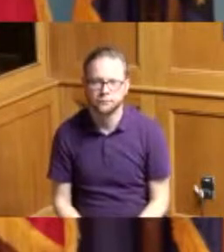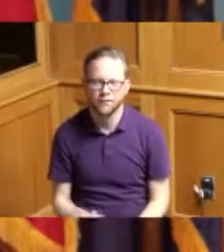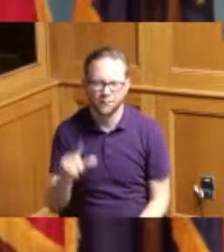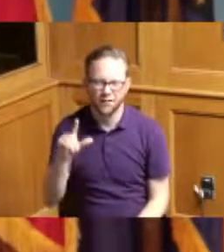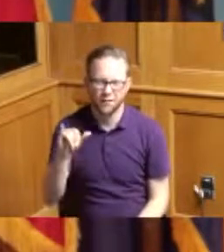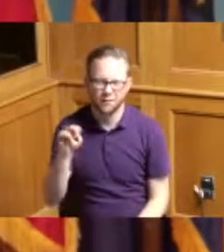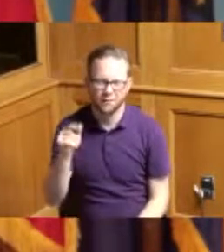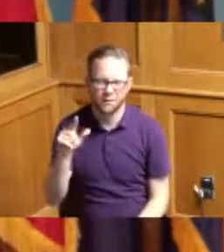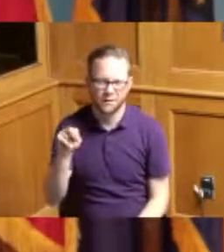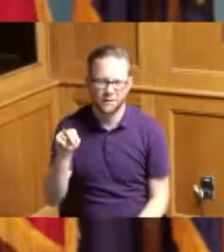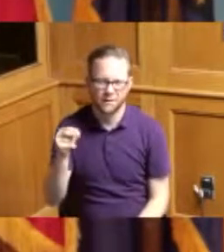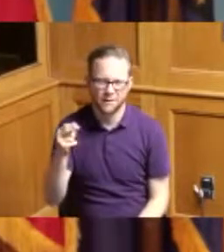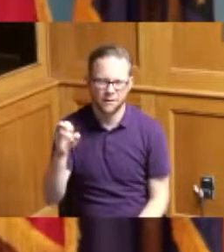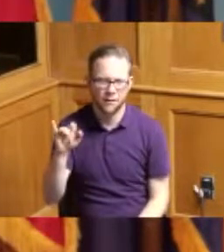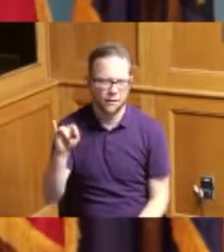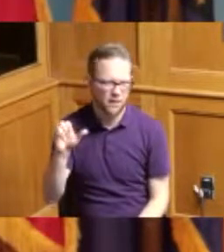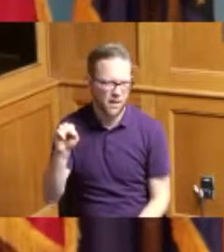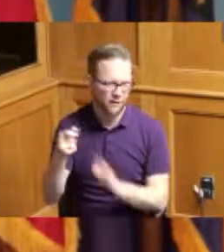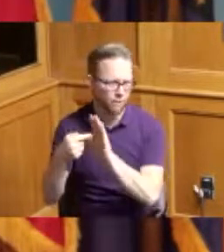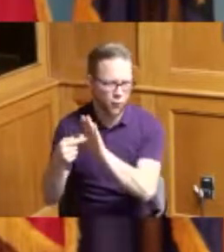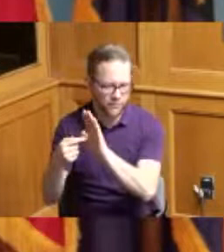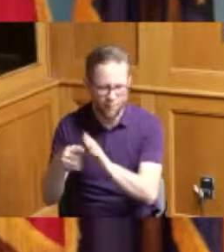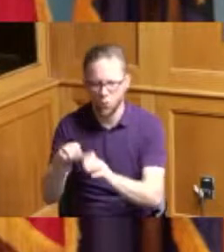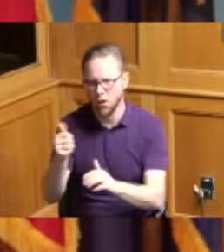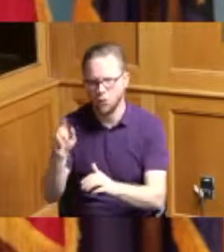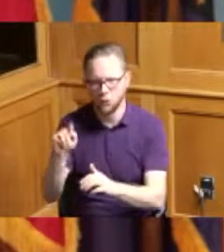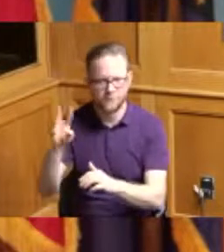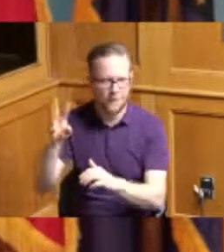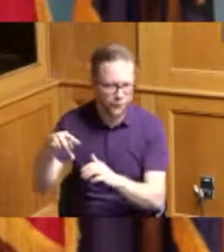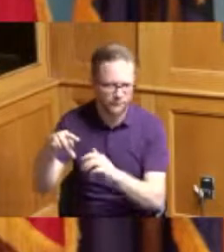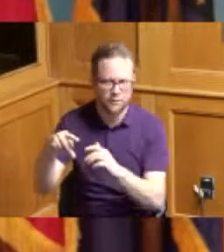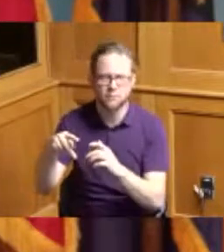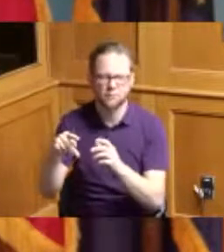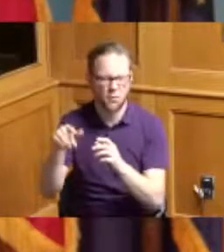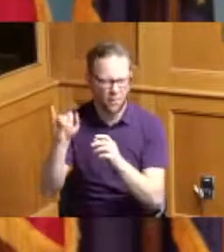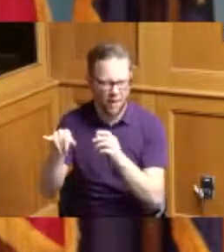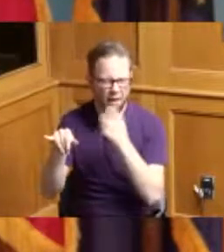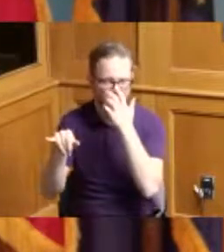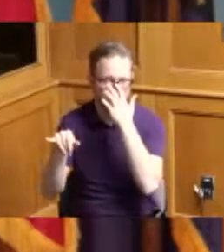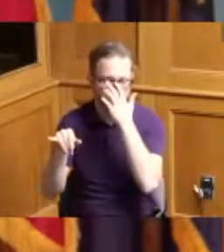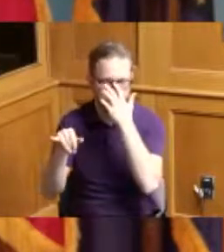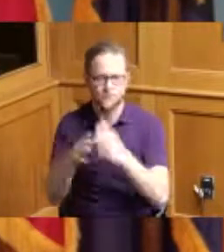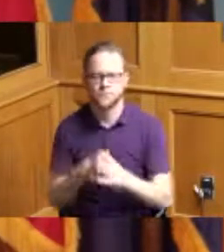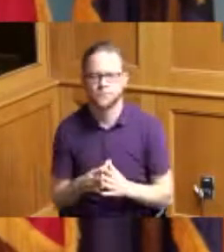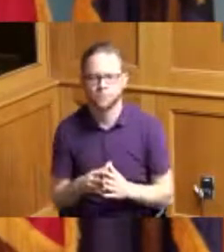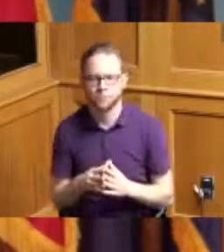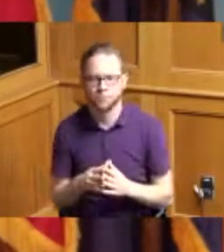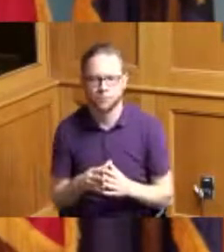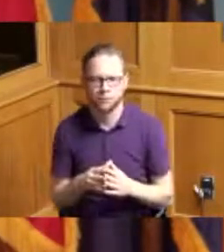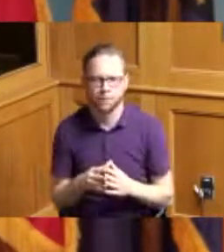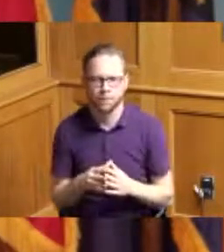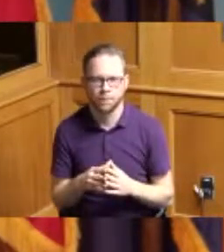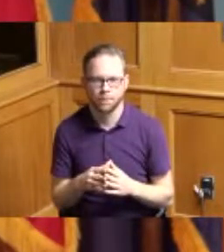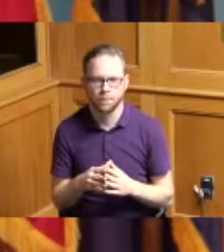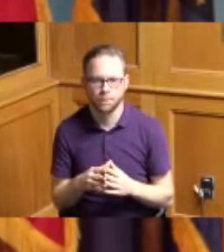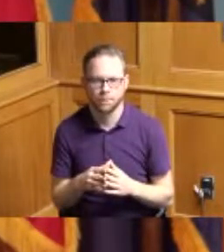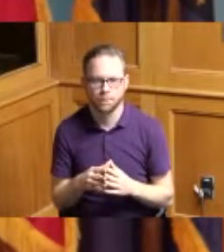as well as townships because they will have to have a fee that they may not have right now